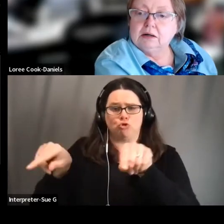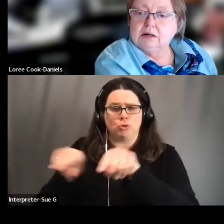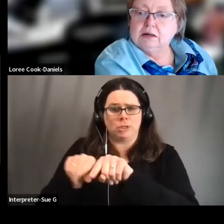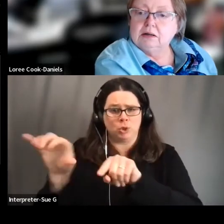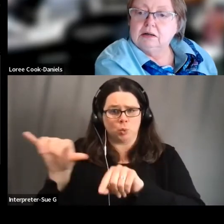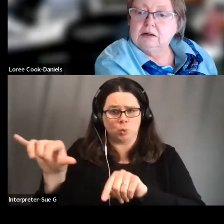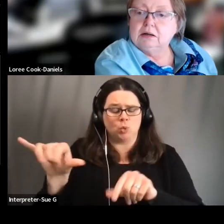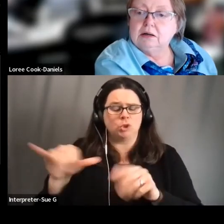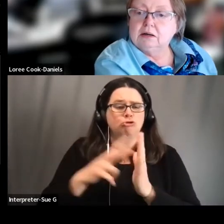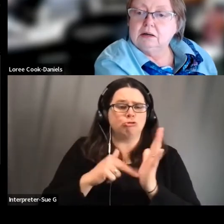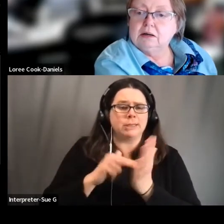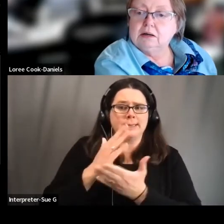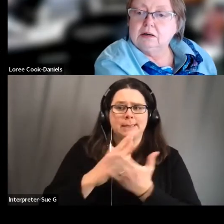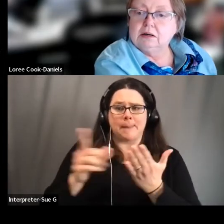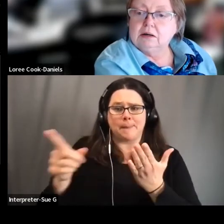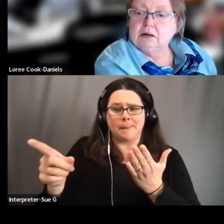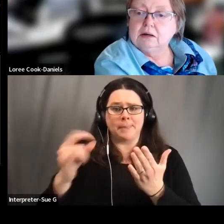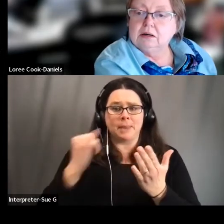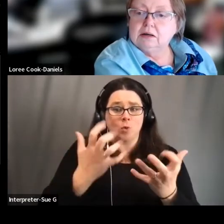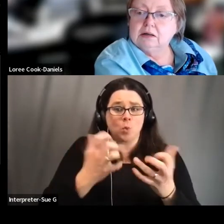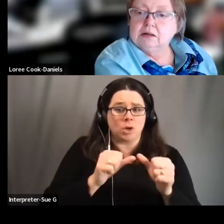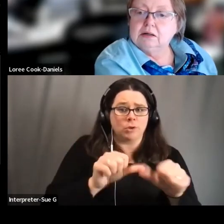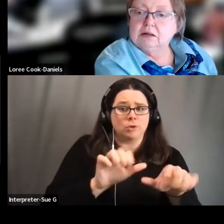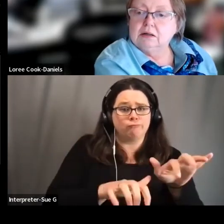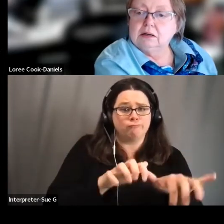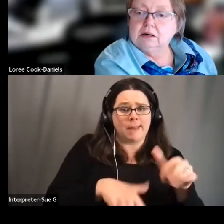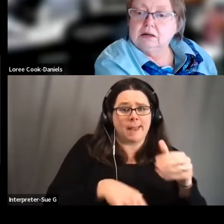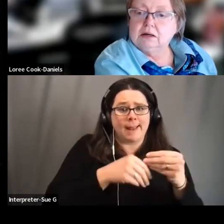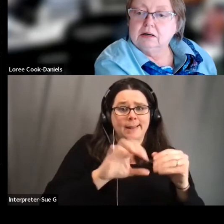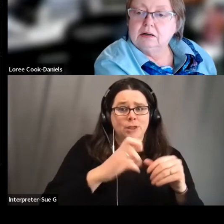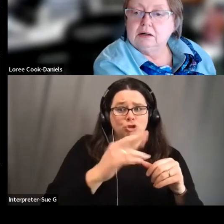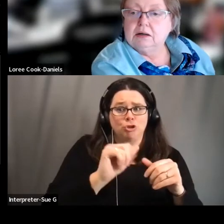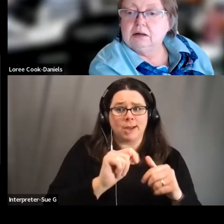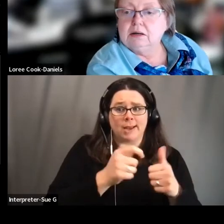to read some of those and then if you want to continue to add in the chat, that works really well too.